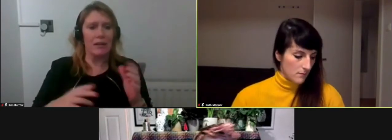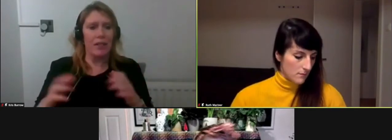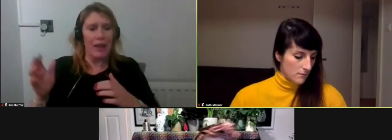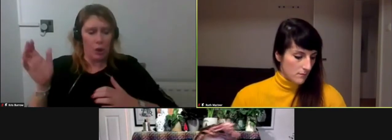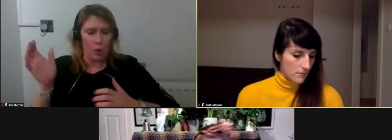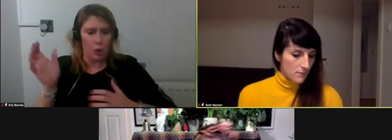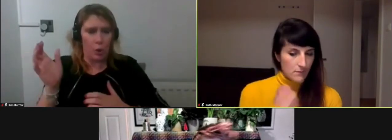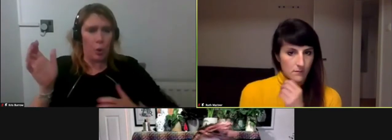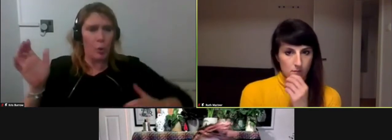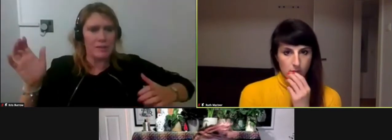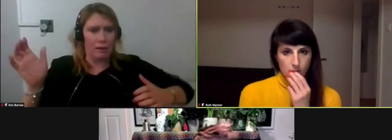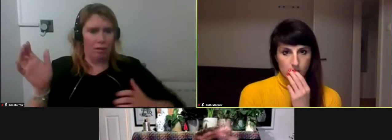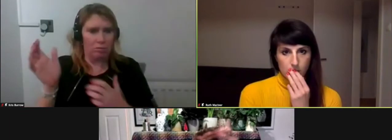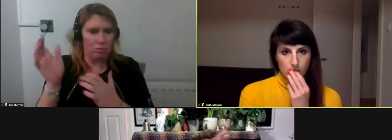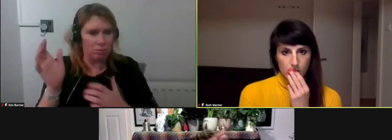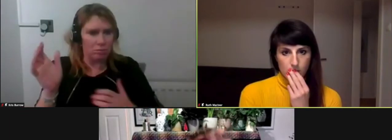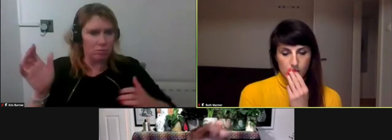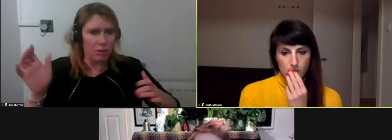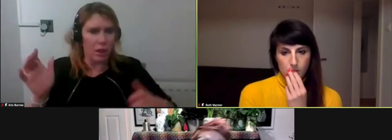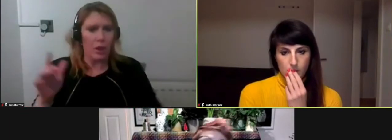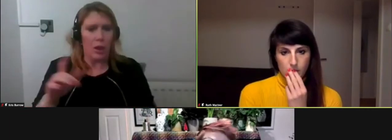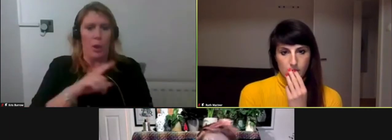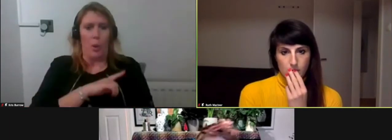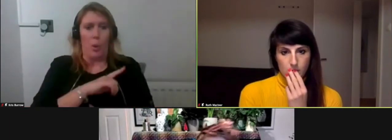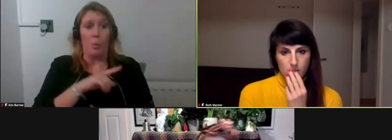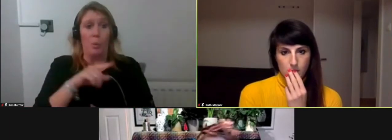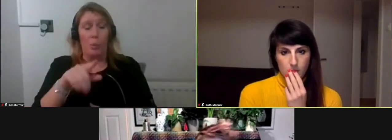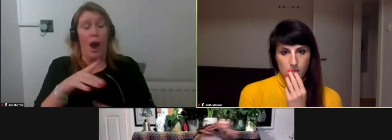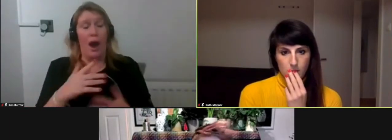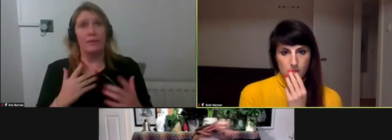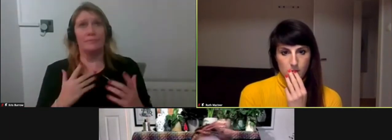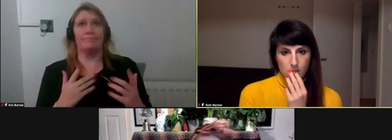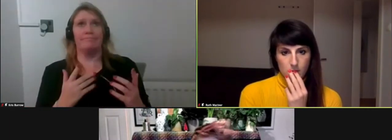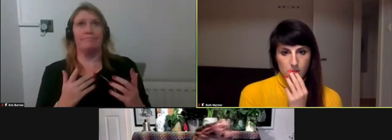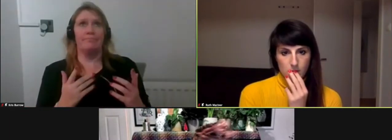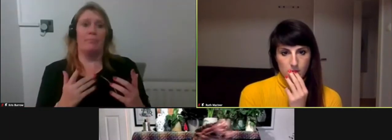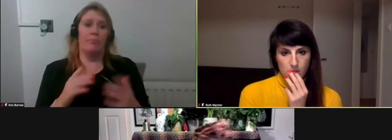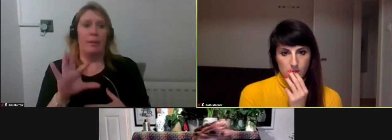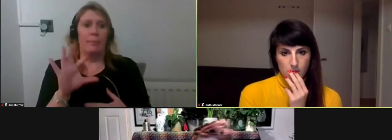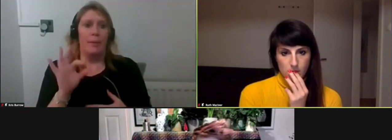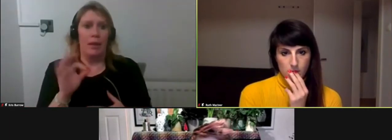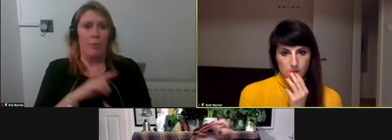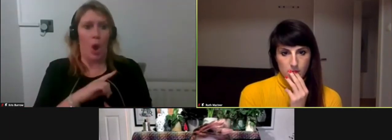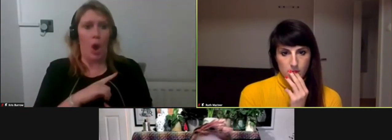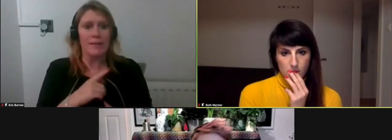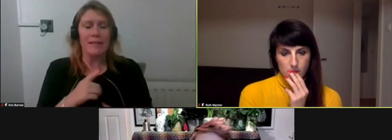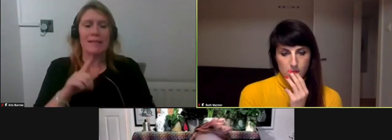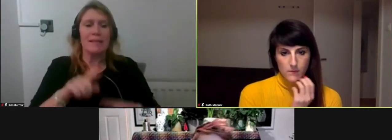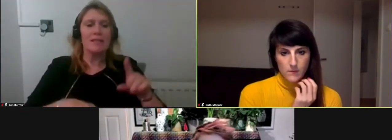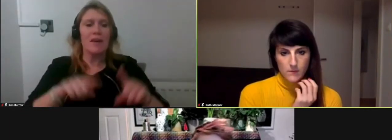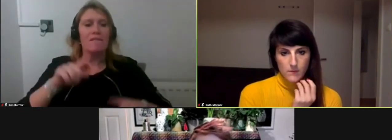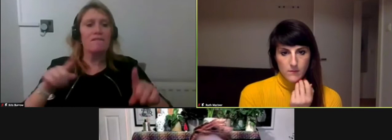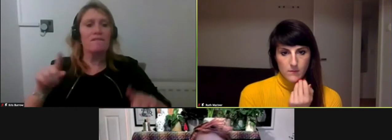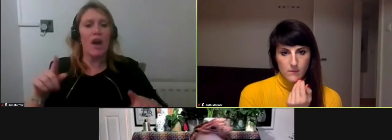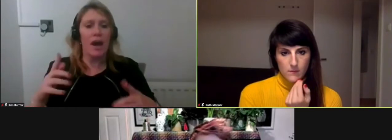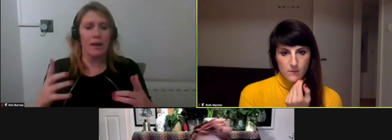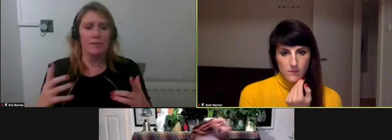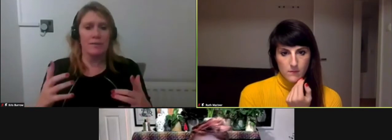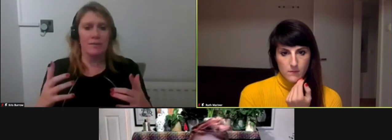accordion is such an incredibly diverse instrument, it's almost like an orchestra